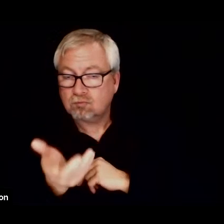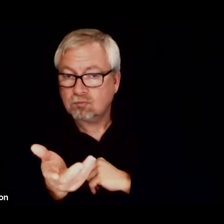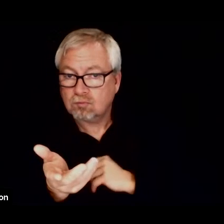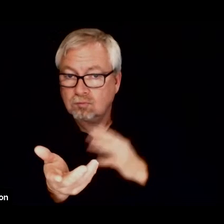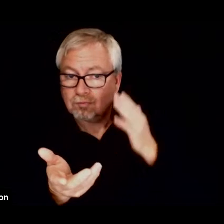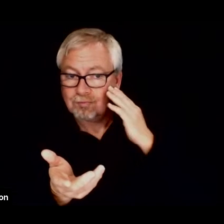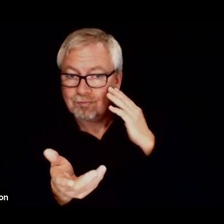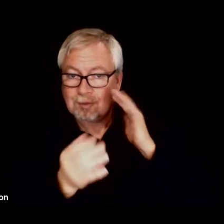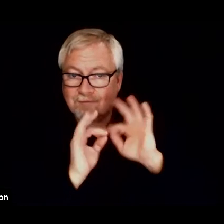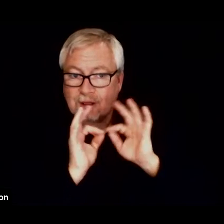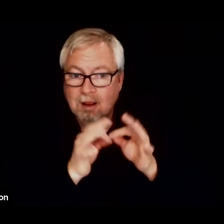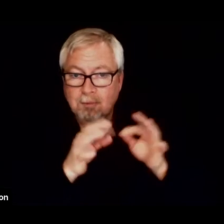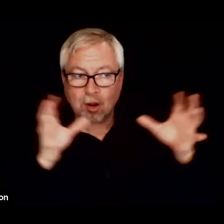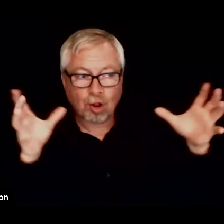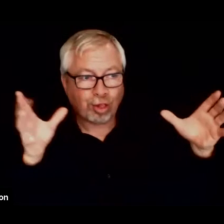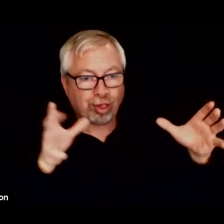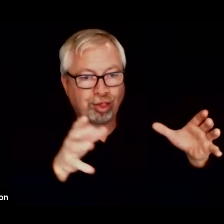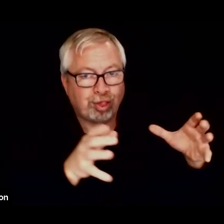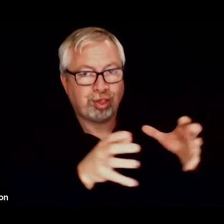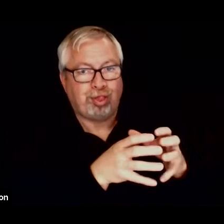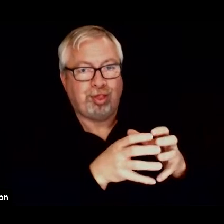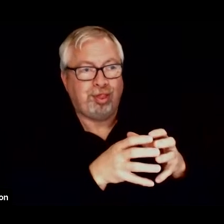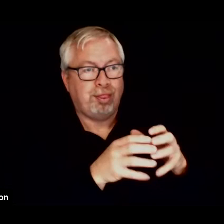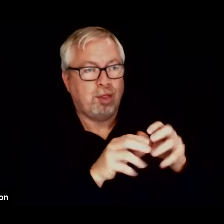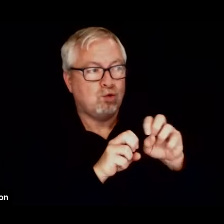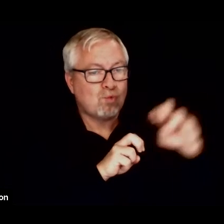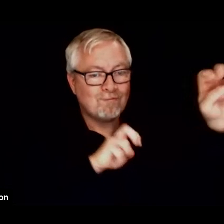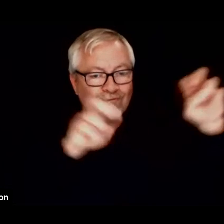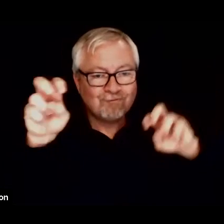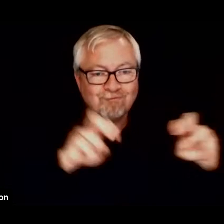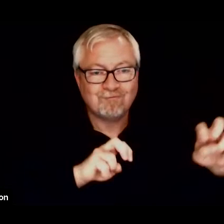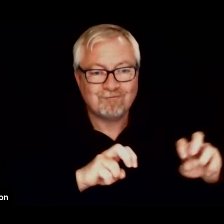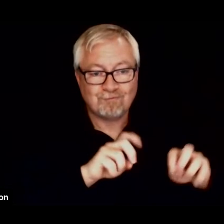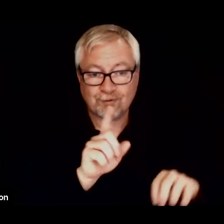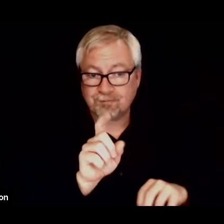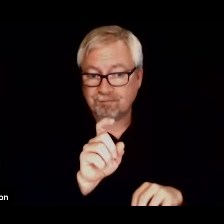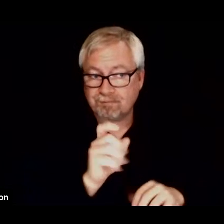i think we've said that we would expect to see that impact showing up in